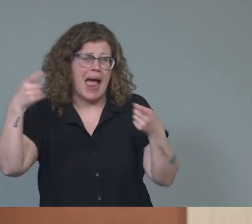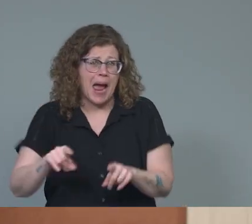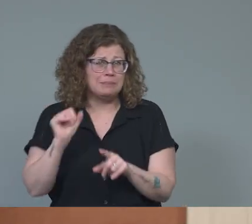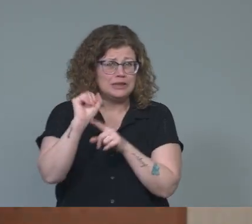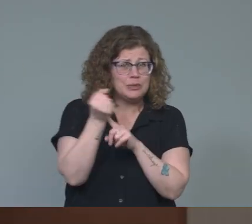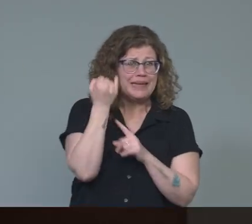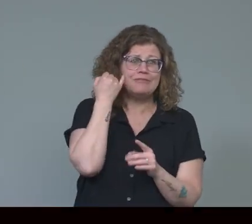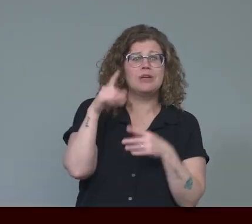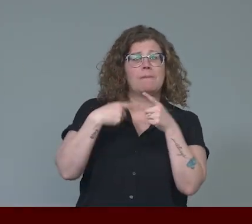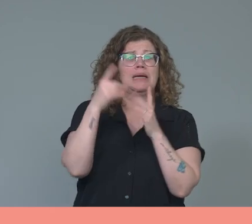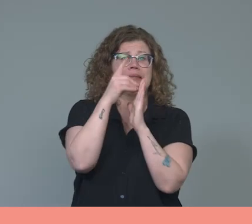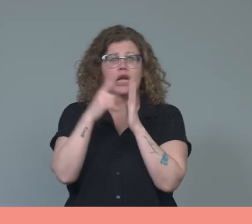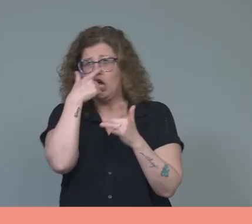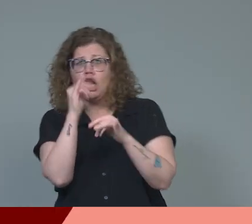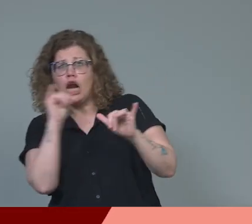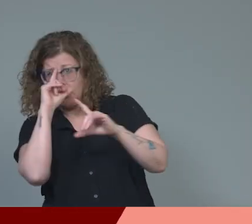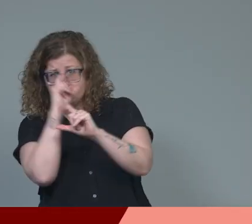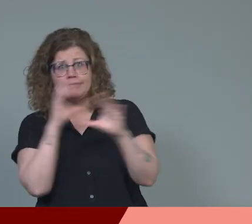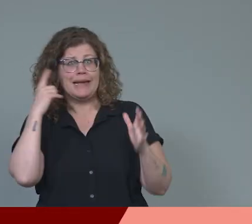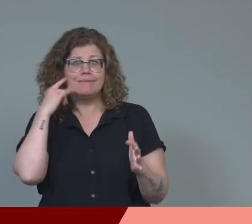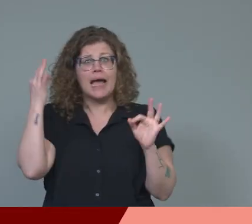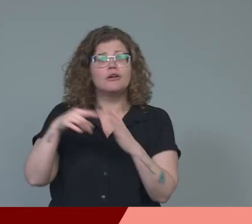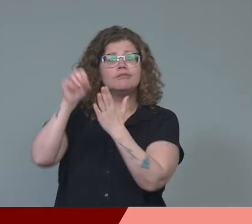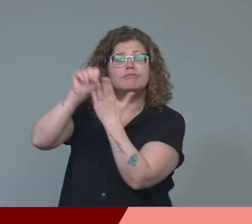and even how it's eventually removed.